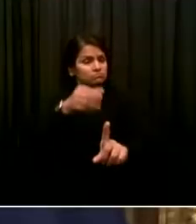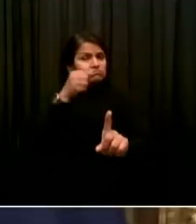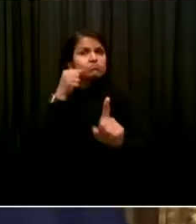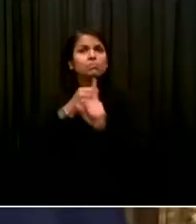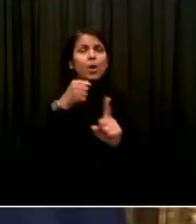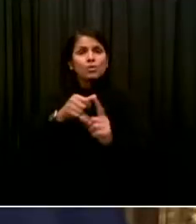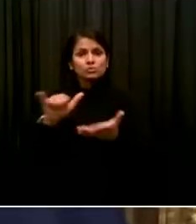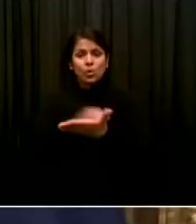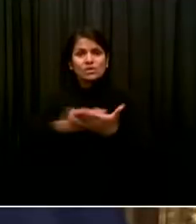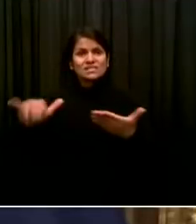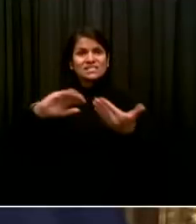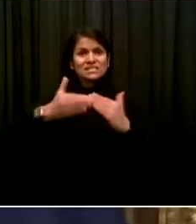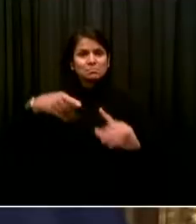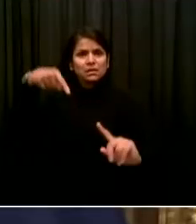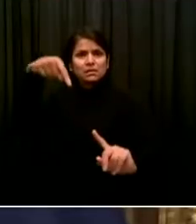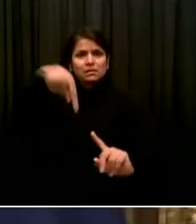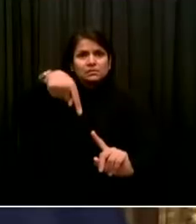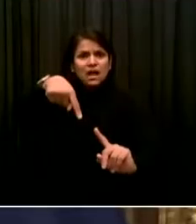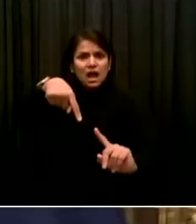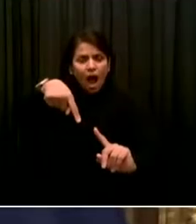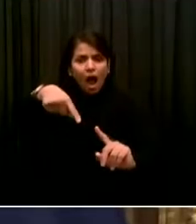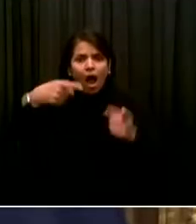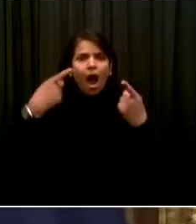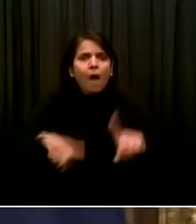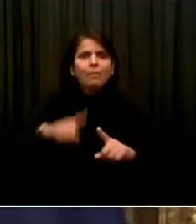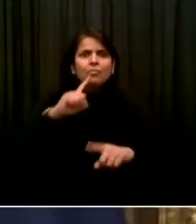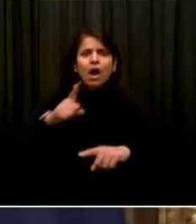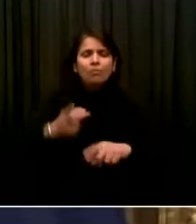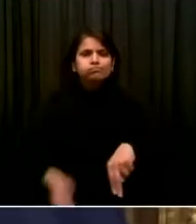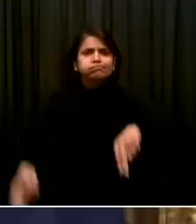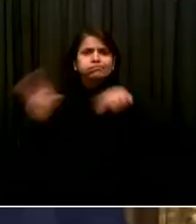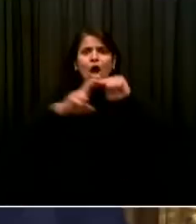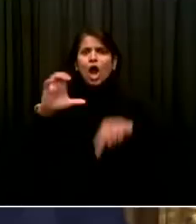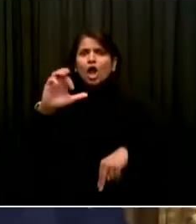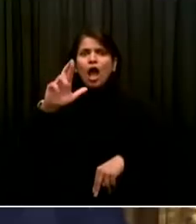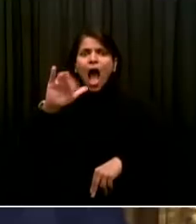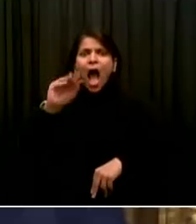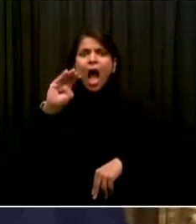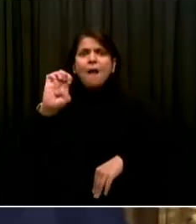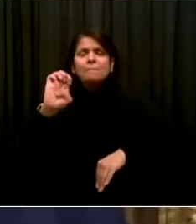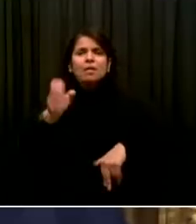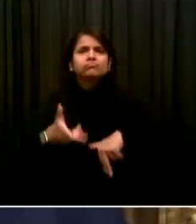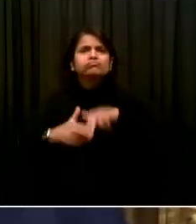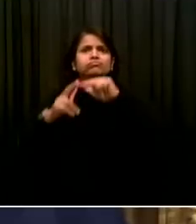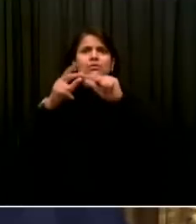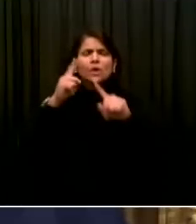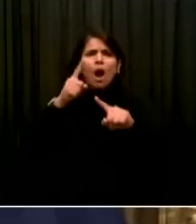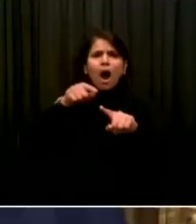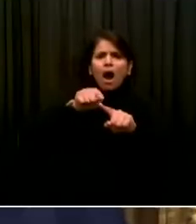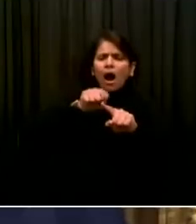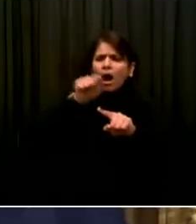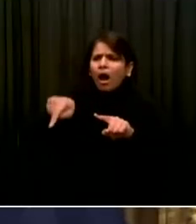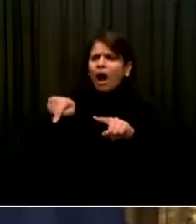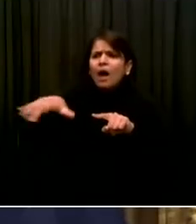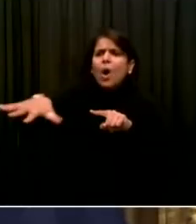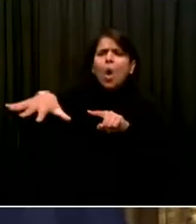COVID-19 MAJOR CITIES AND LOCALITYIES HAVE SEEN AN ALARMING